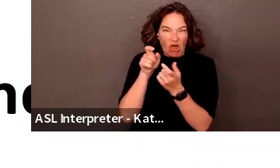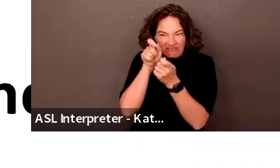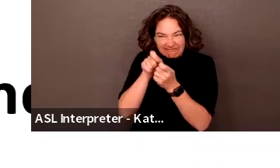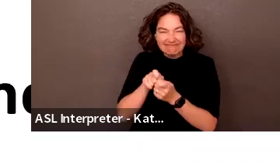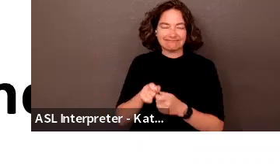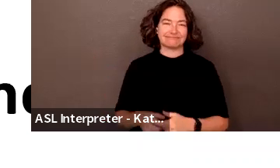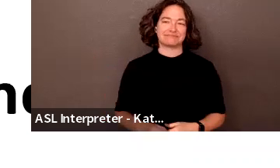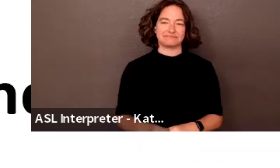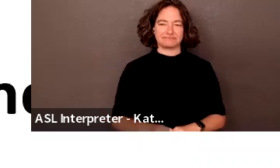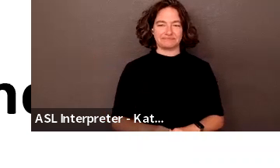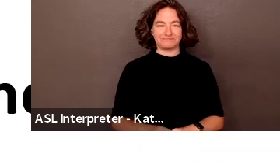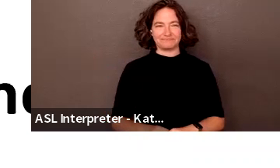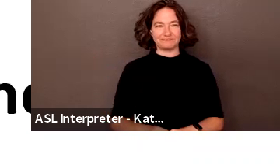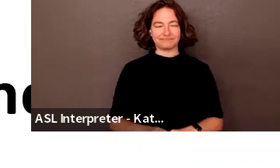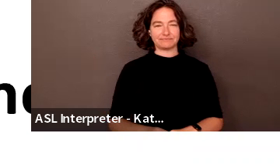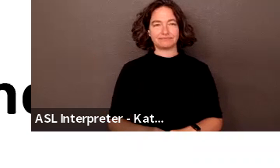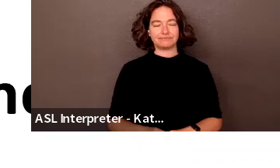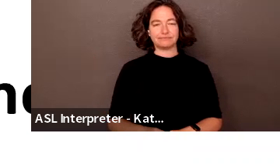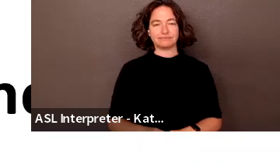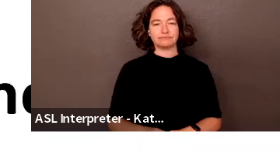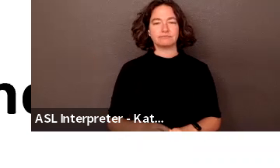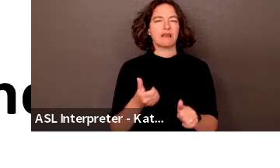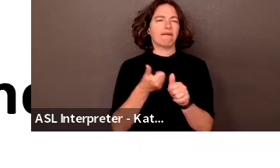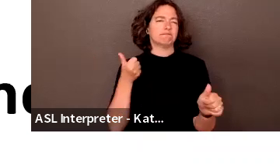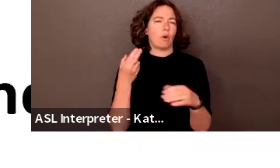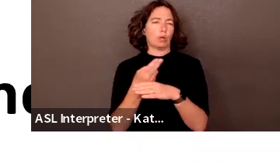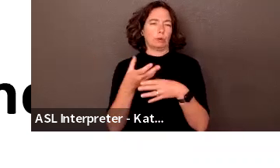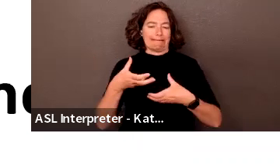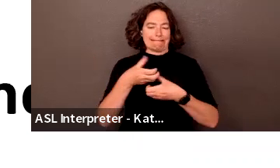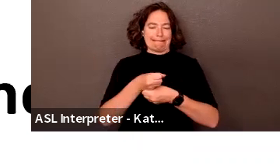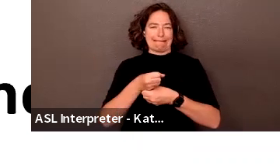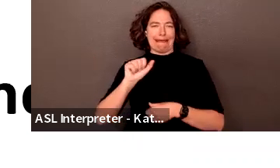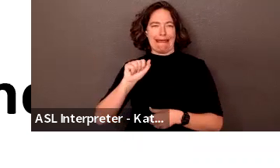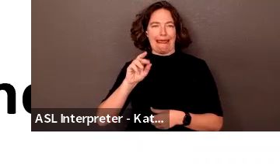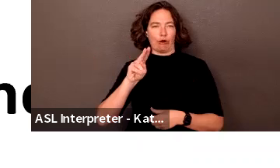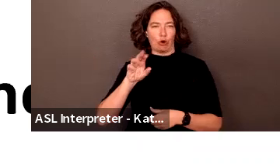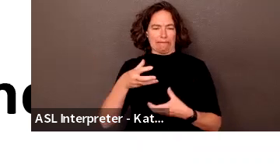it before we get in here but sometimes as you see the captioning may be